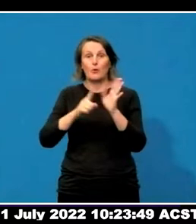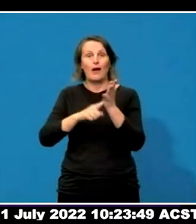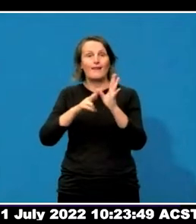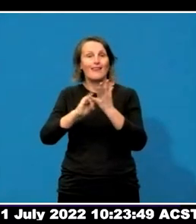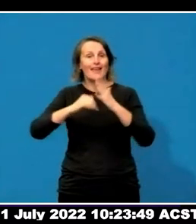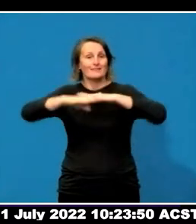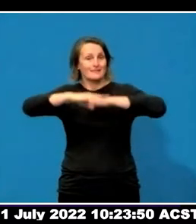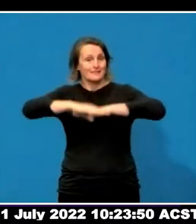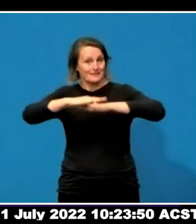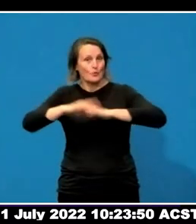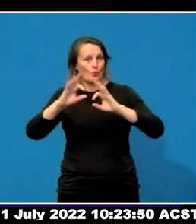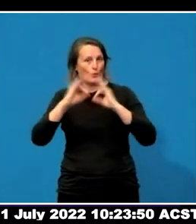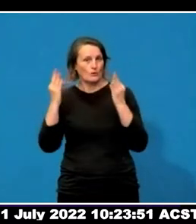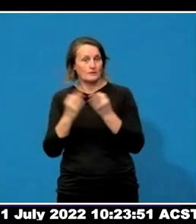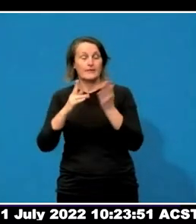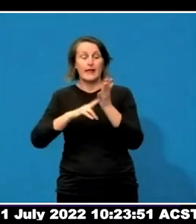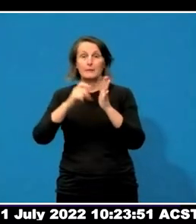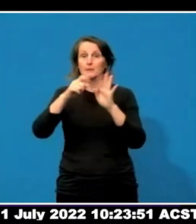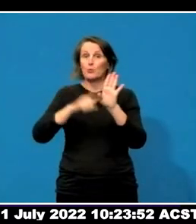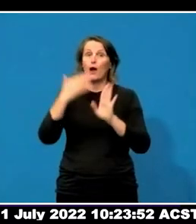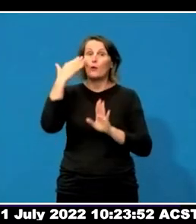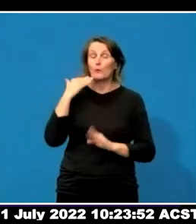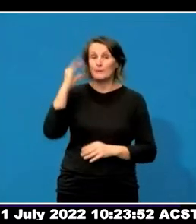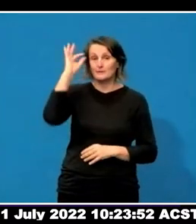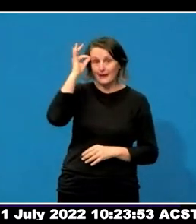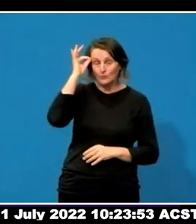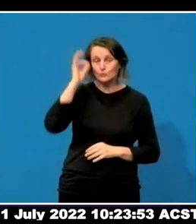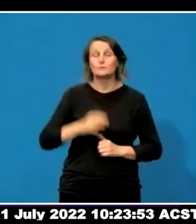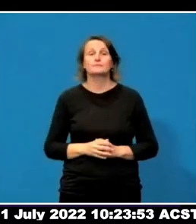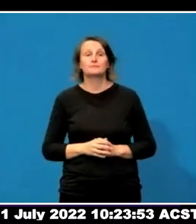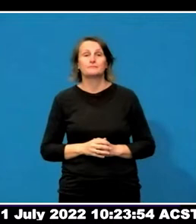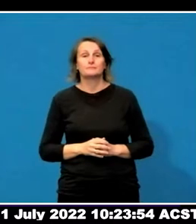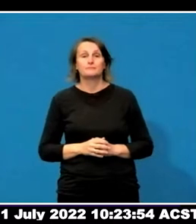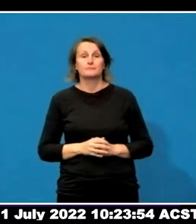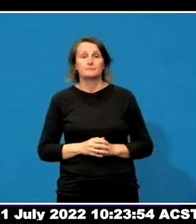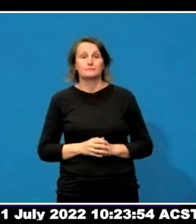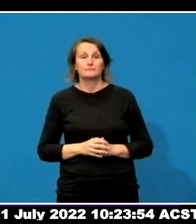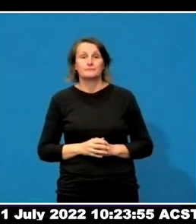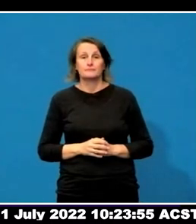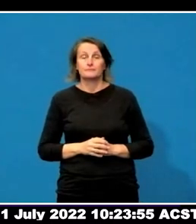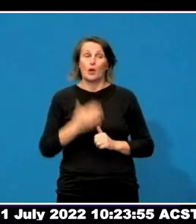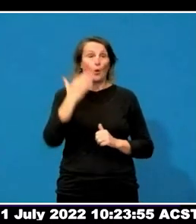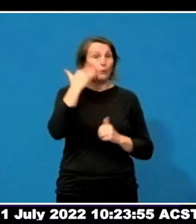NPY Women's Council; the Marninwarntikura Women's Resource Centre; the First Peoples